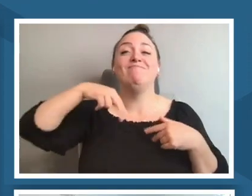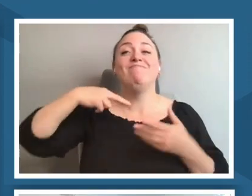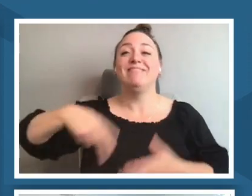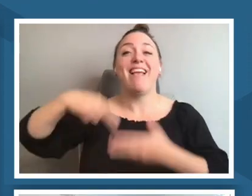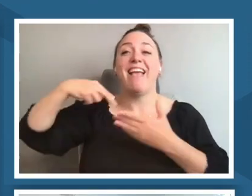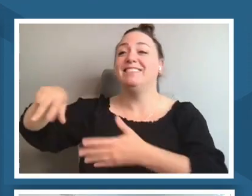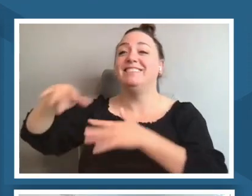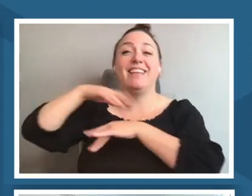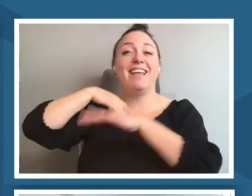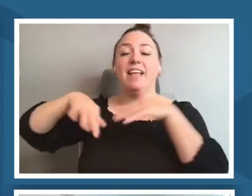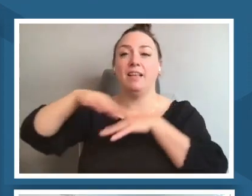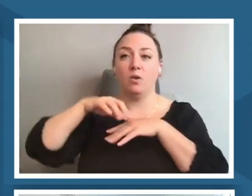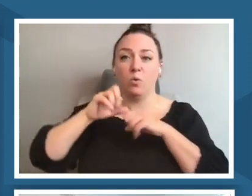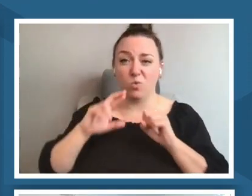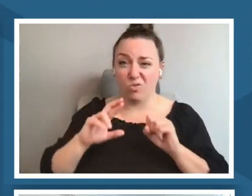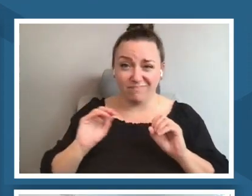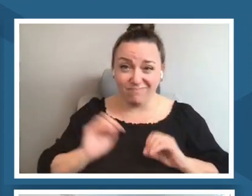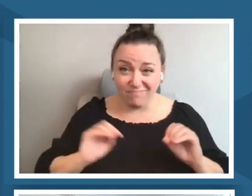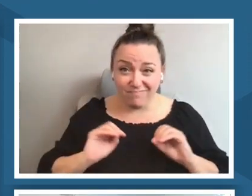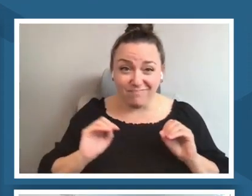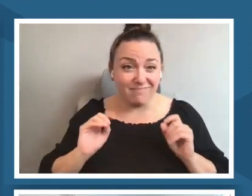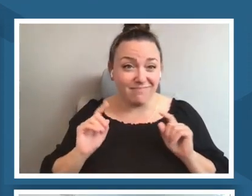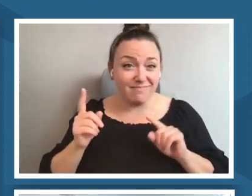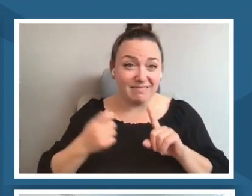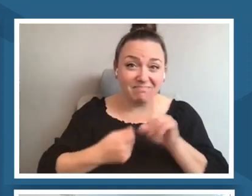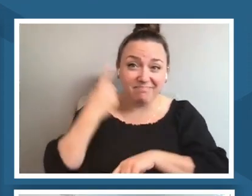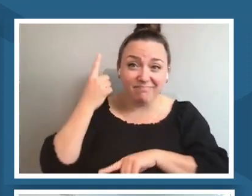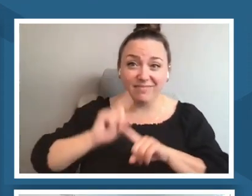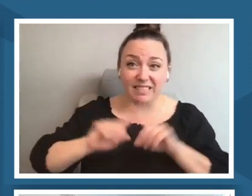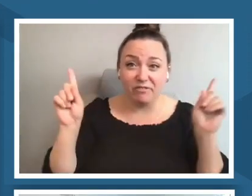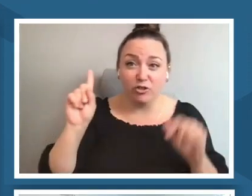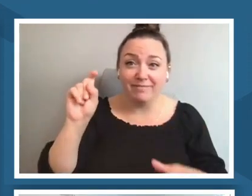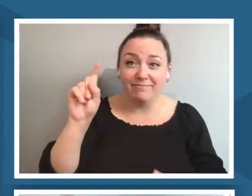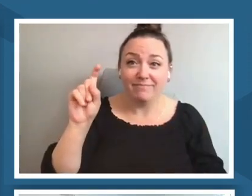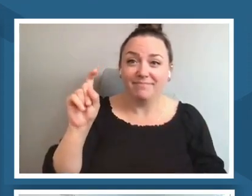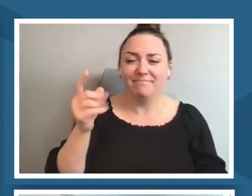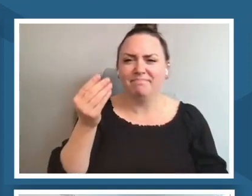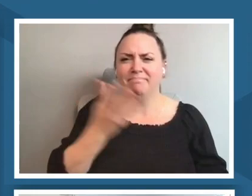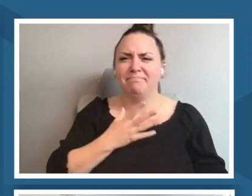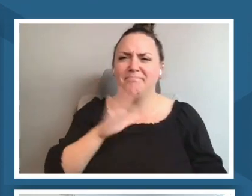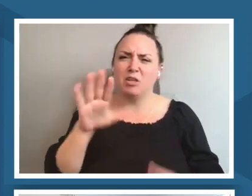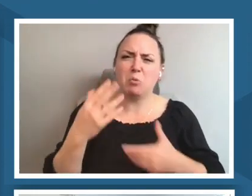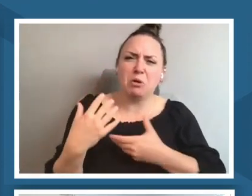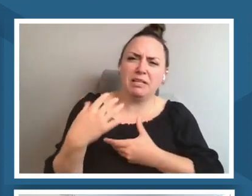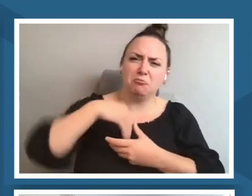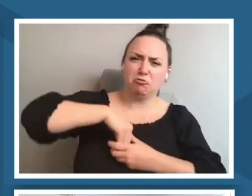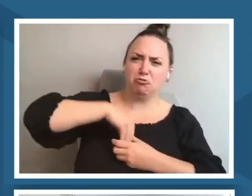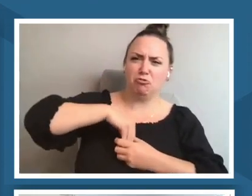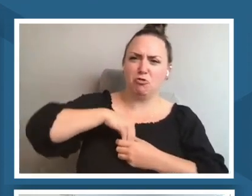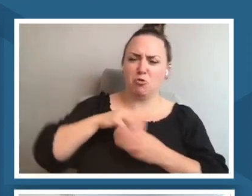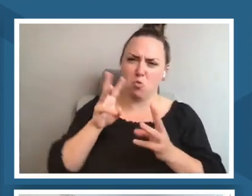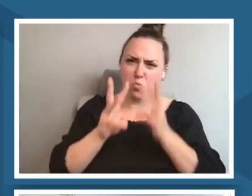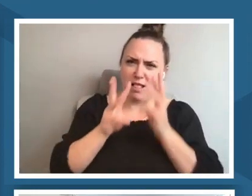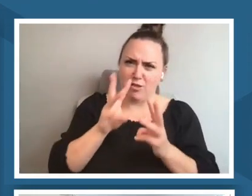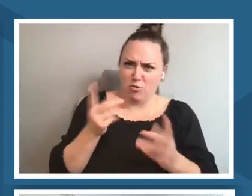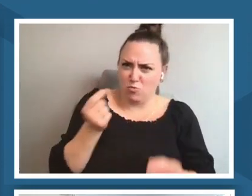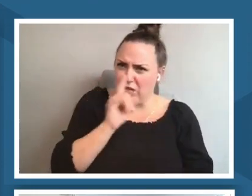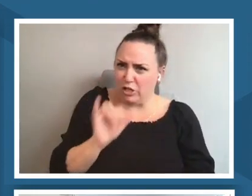is it something completely different let us know how you're feeling in the q a